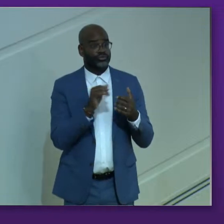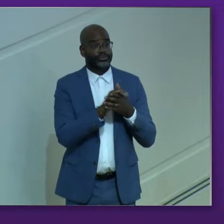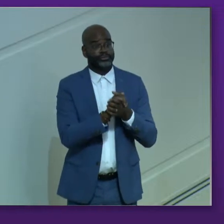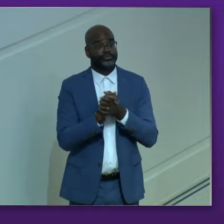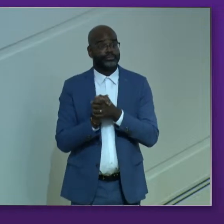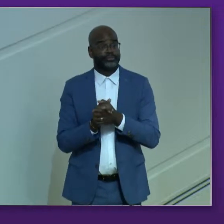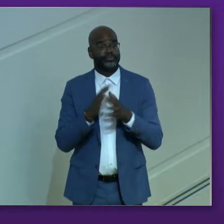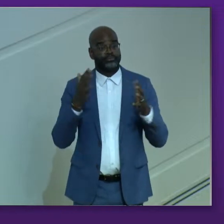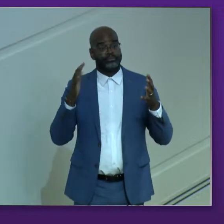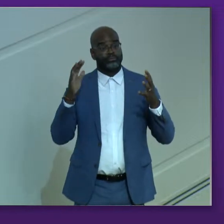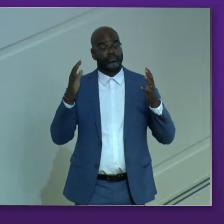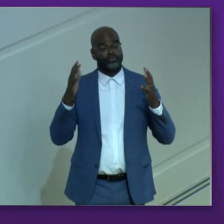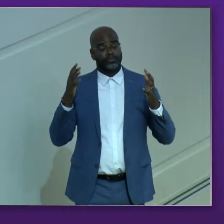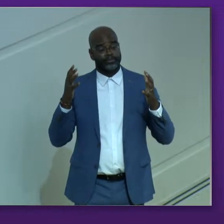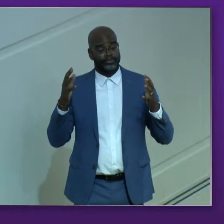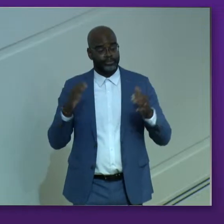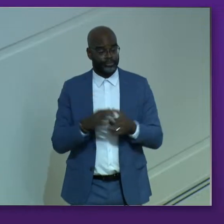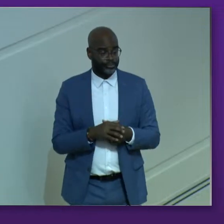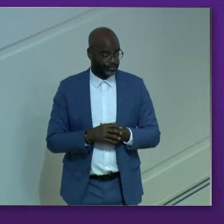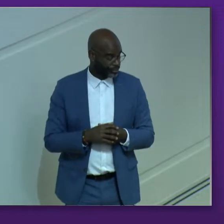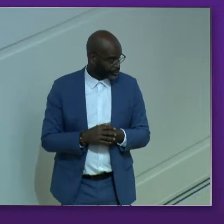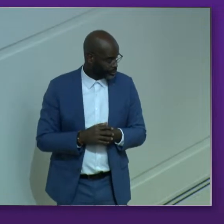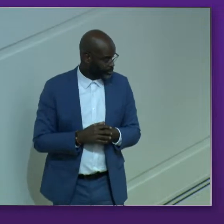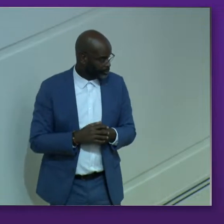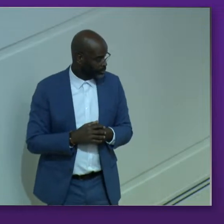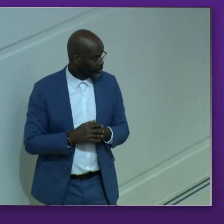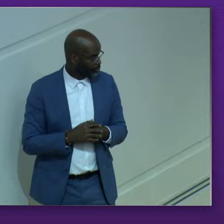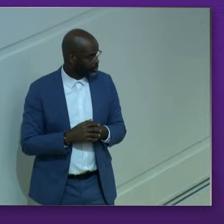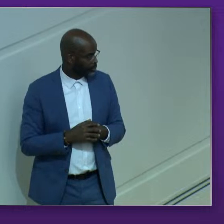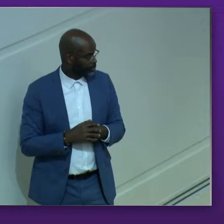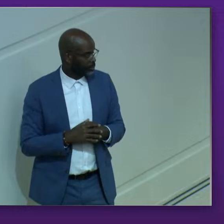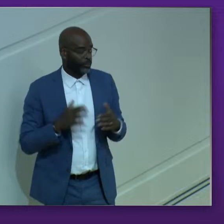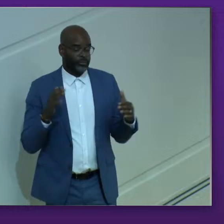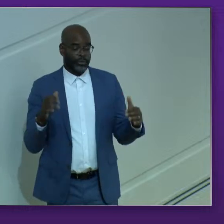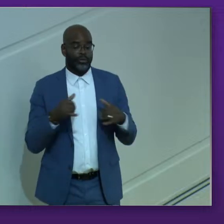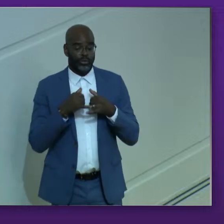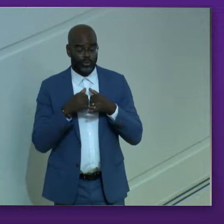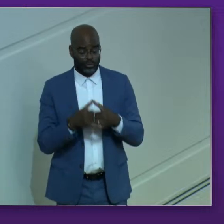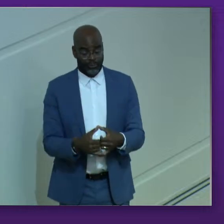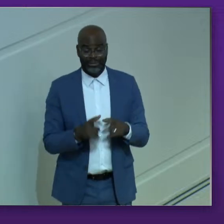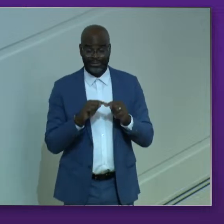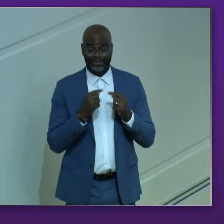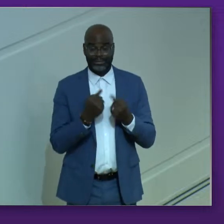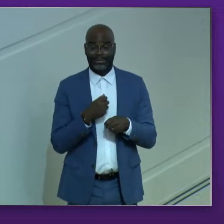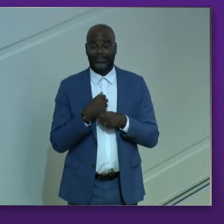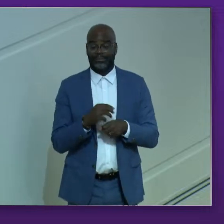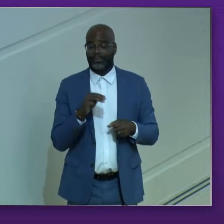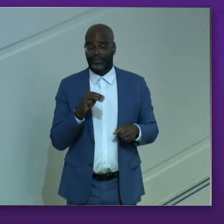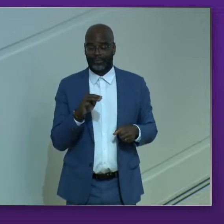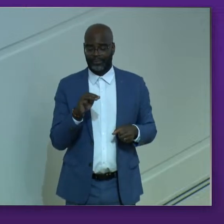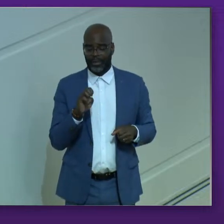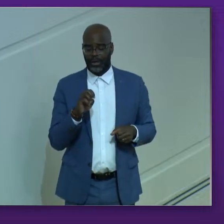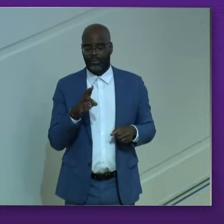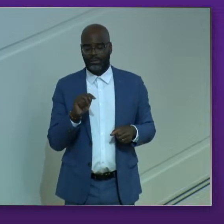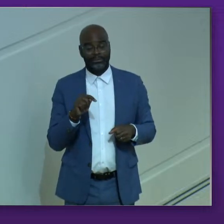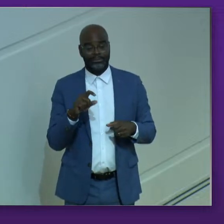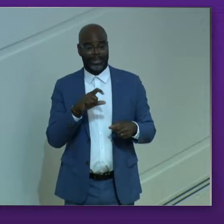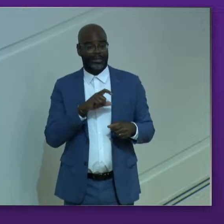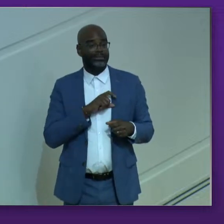SPIRIT OF COLLABORATION. THIS COLLABORATION LIES ON THE GOAL OF COLLEGES POST COMPLETION SUCCESS.CONGRATULATIONS AND